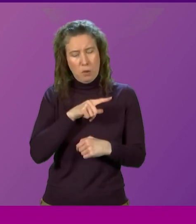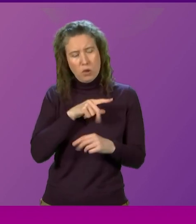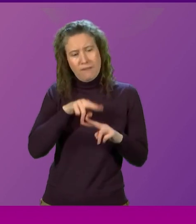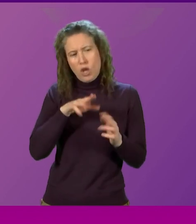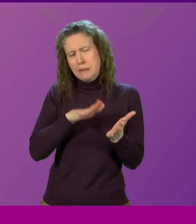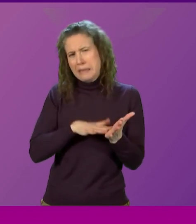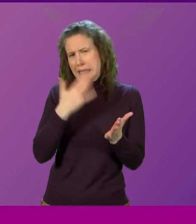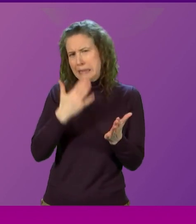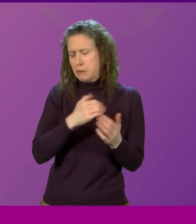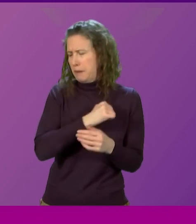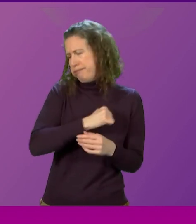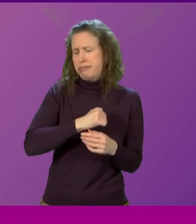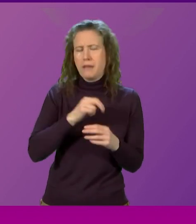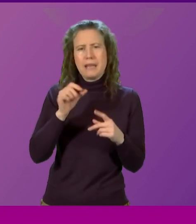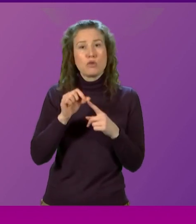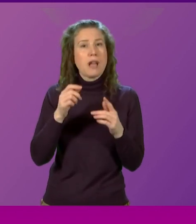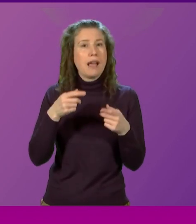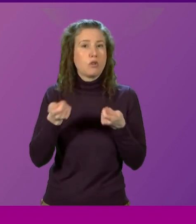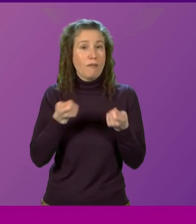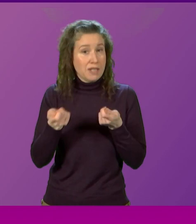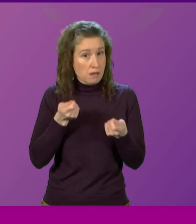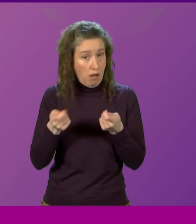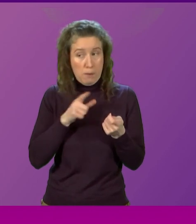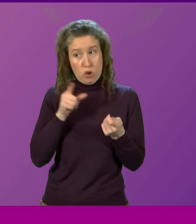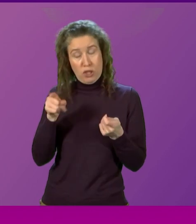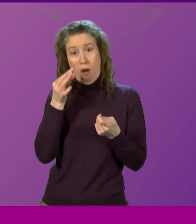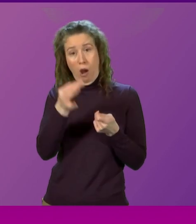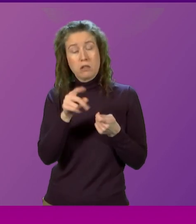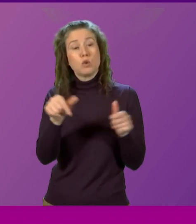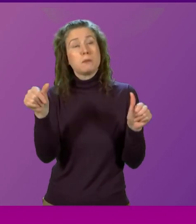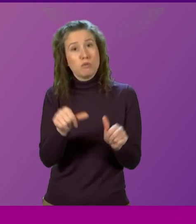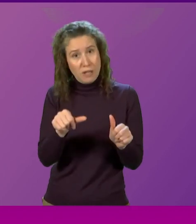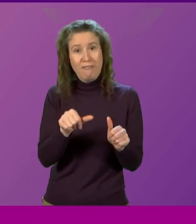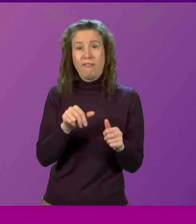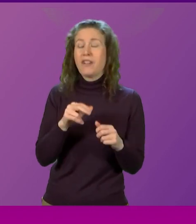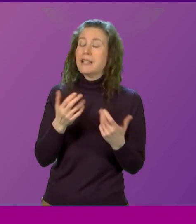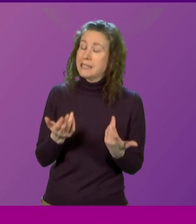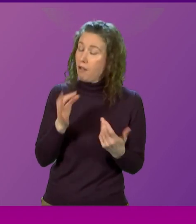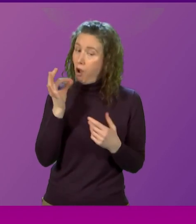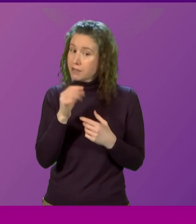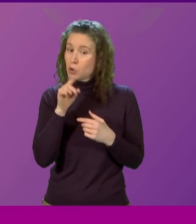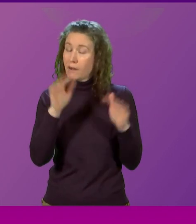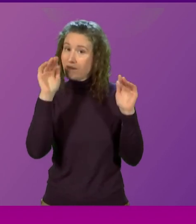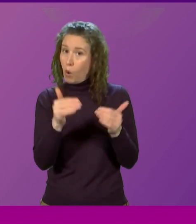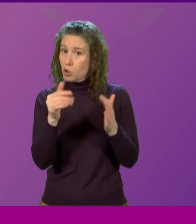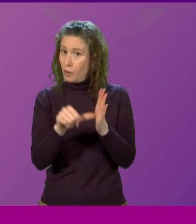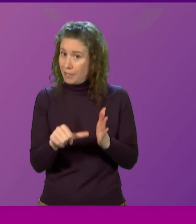the Presiding Officer, who was asking her to focus on the issues.